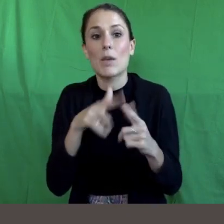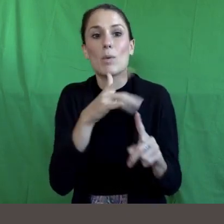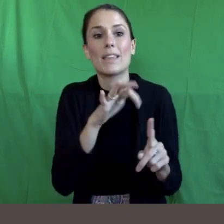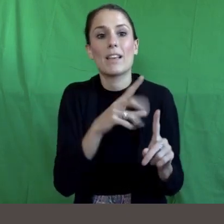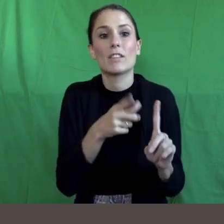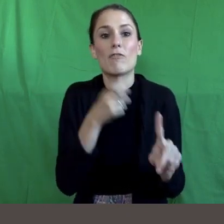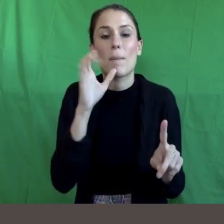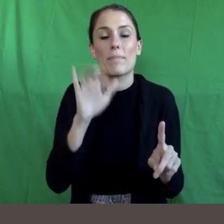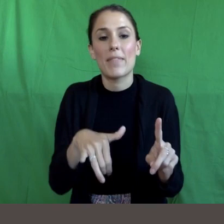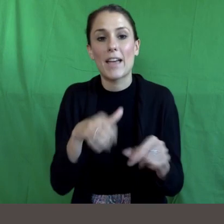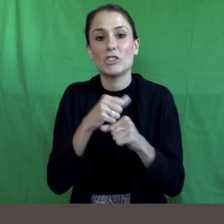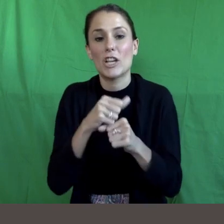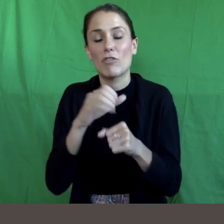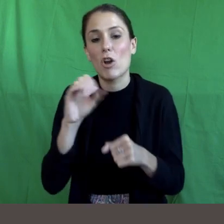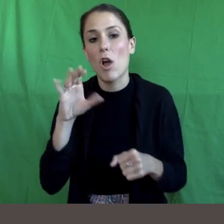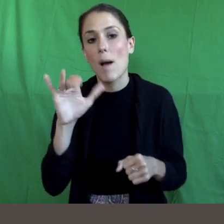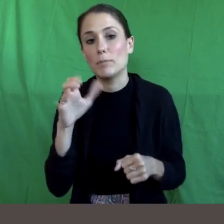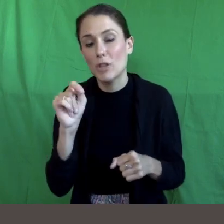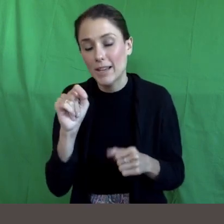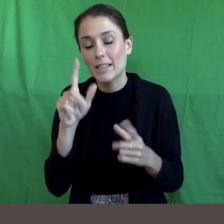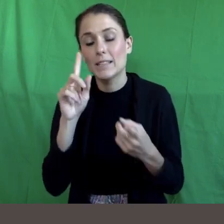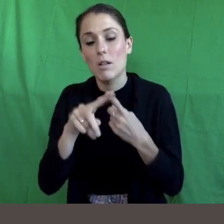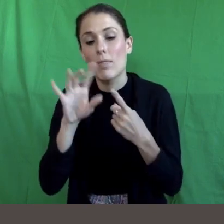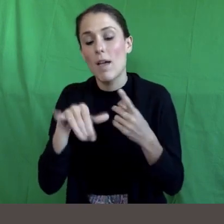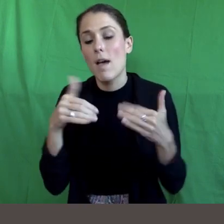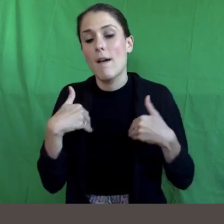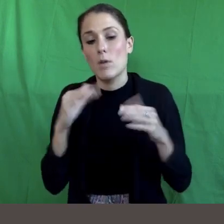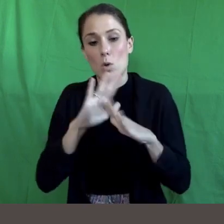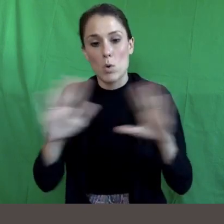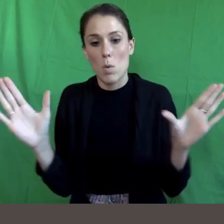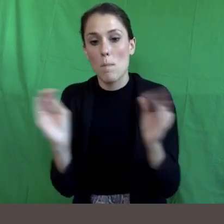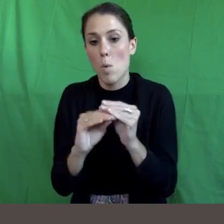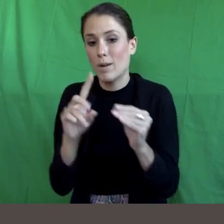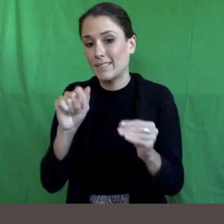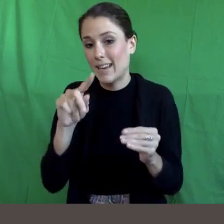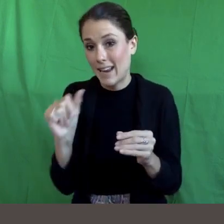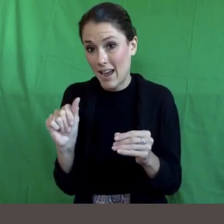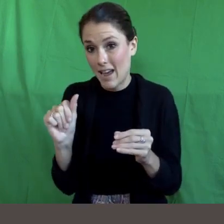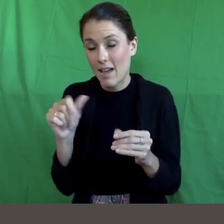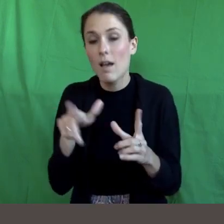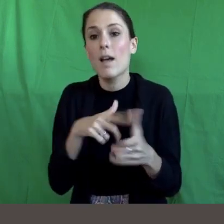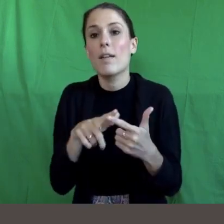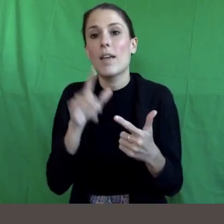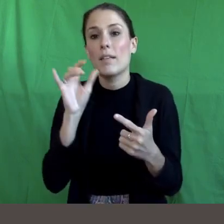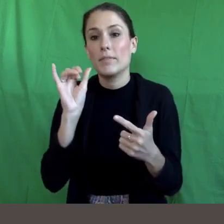And then we're going to yield from this generator object until the generator doesn't have any more data to yield.